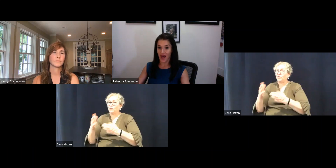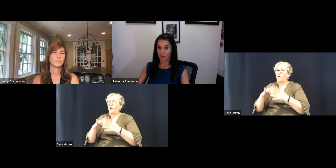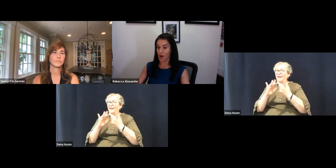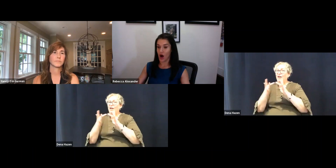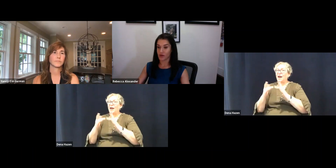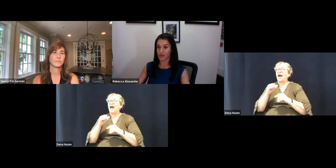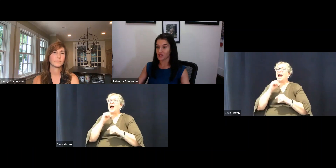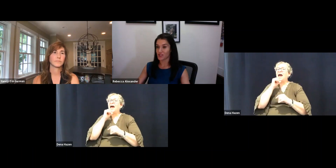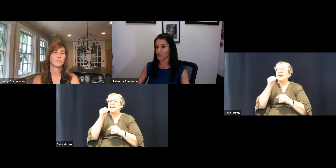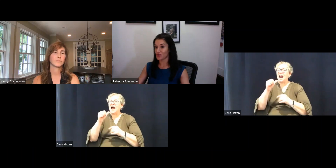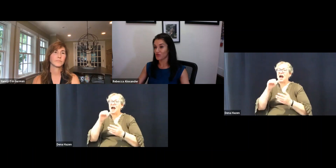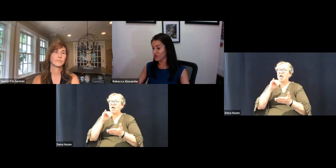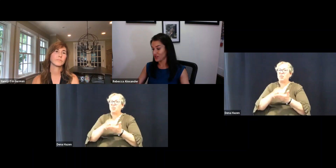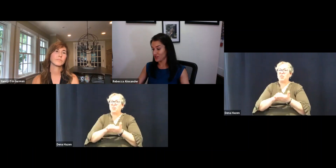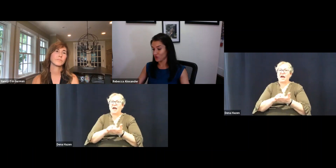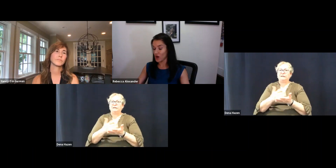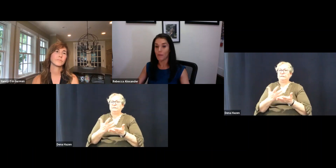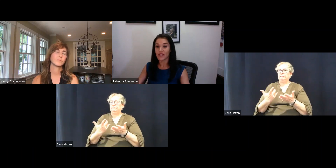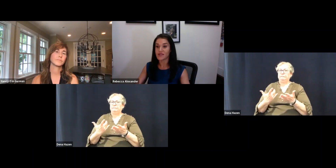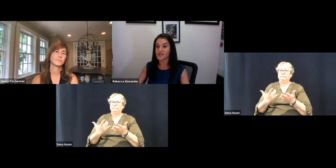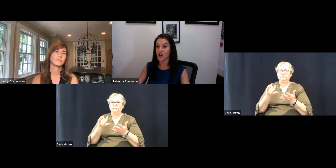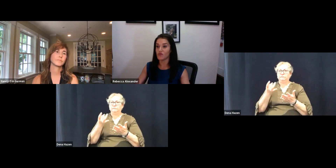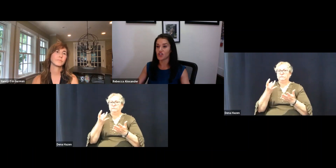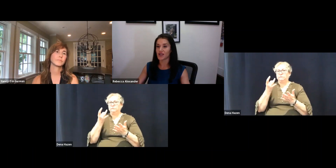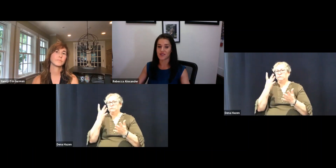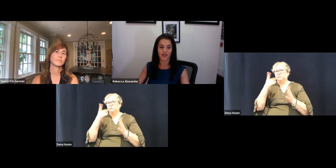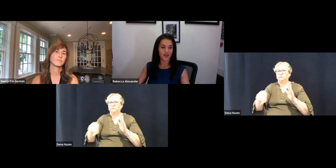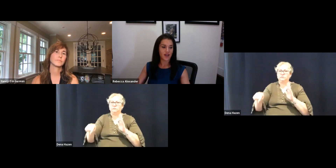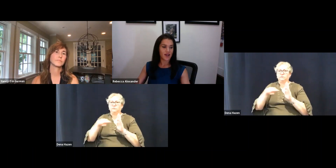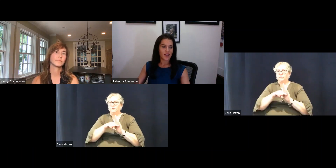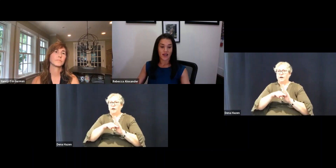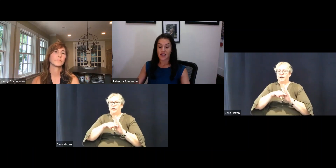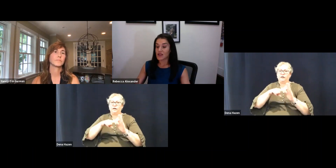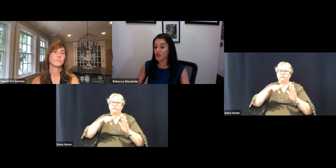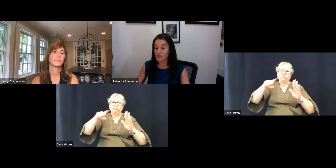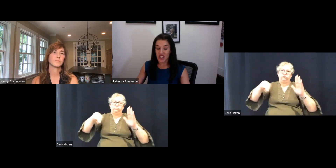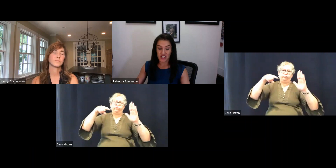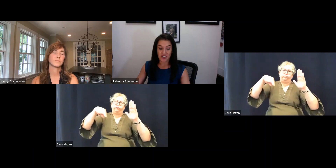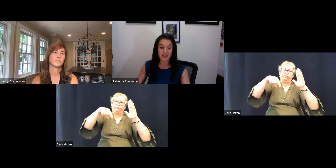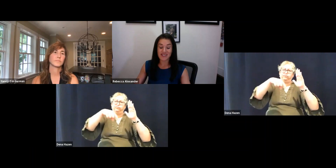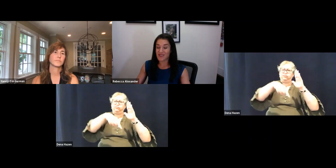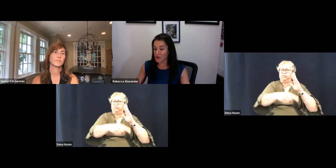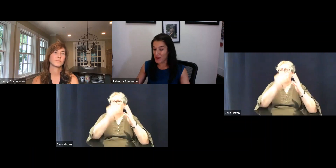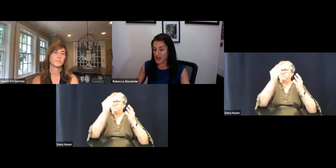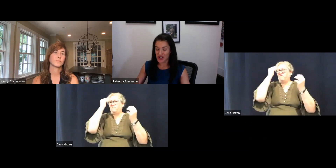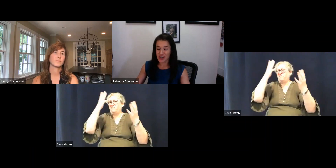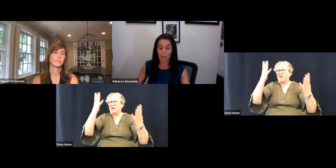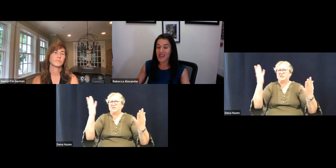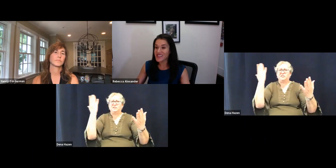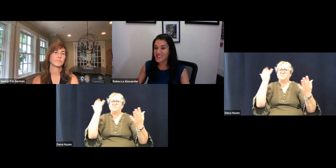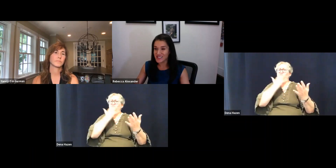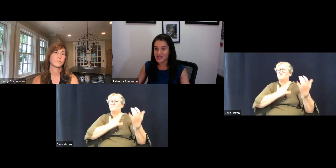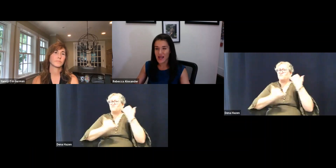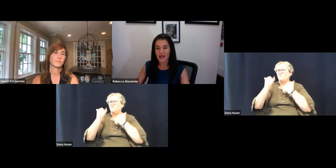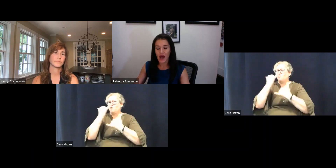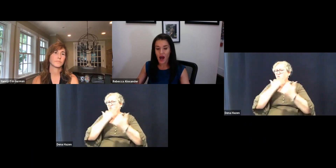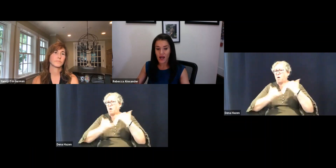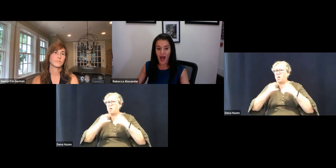that bottomless sort of abyss of just information, misinformation, opinions, and not